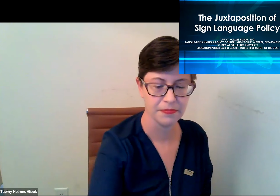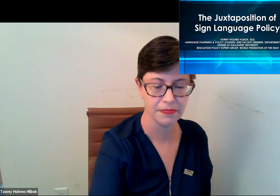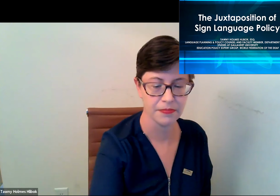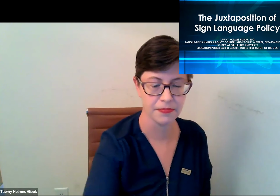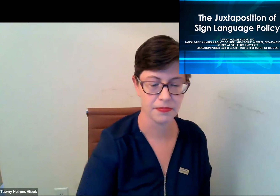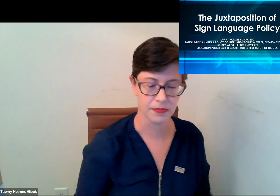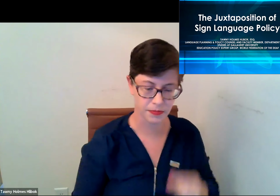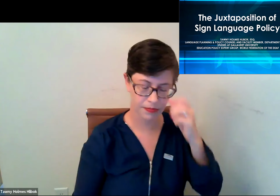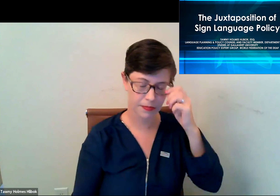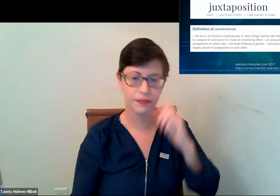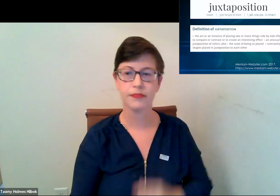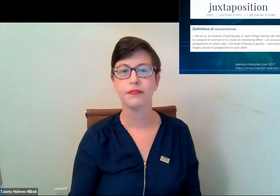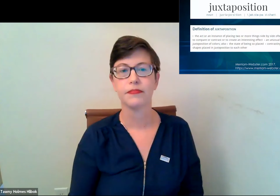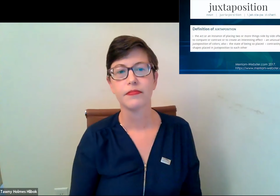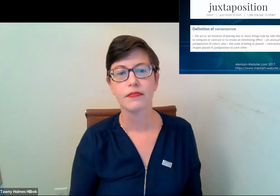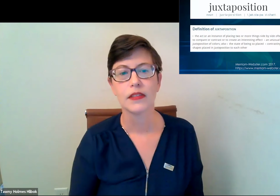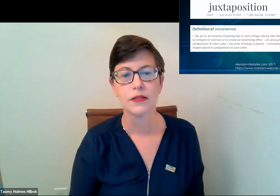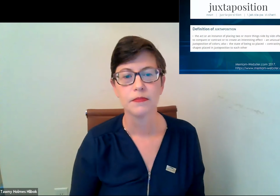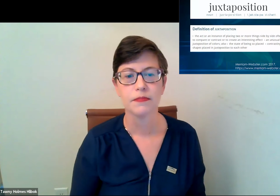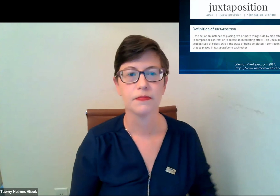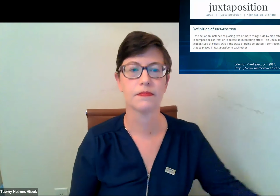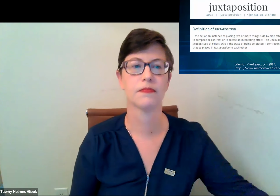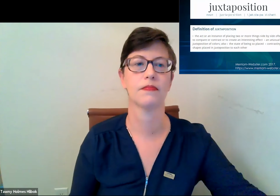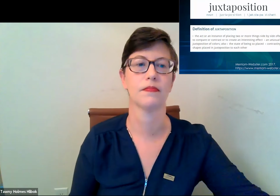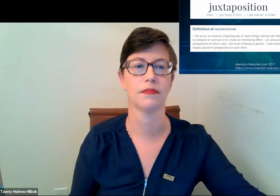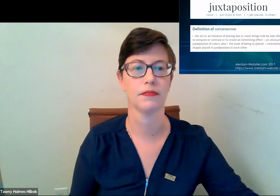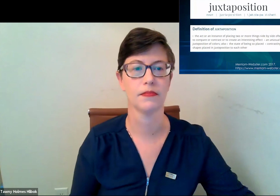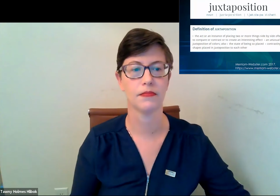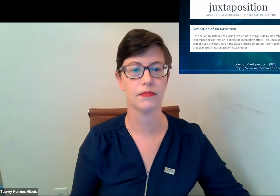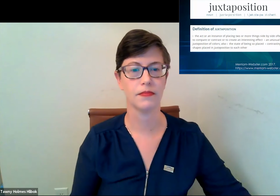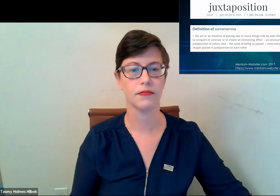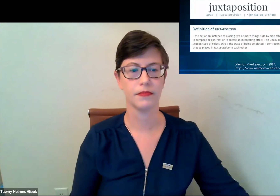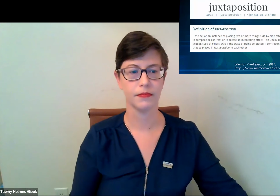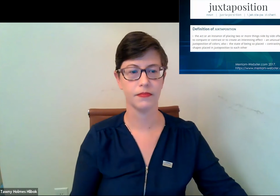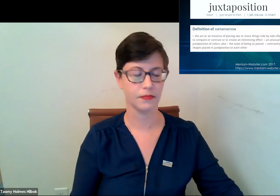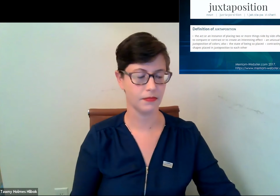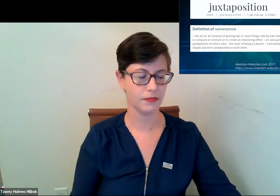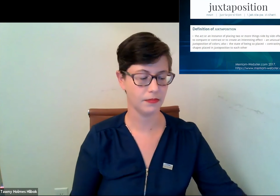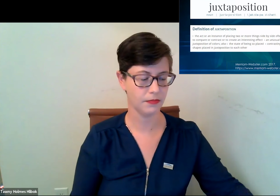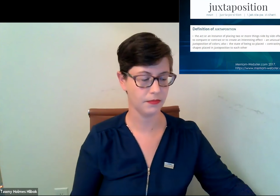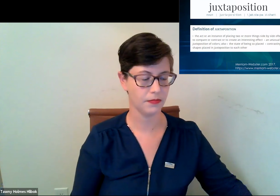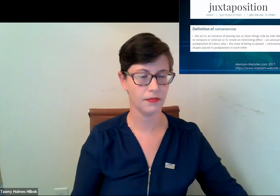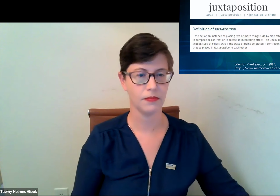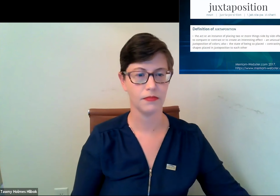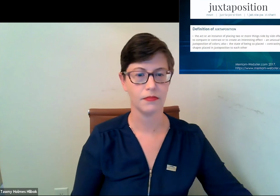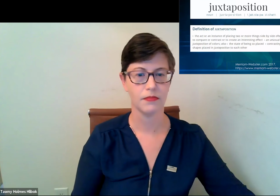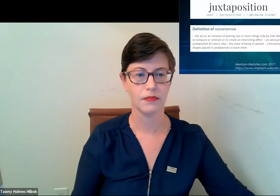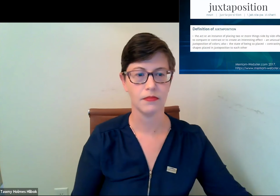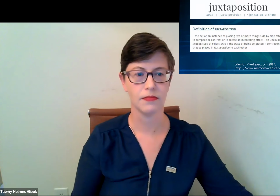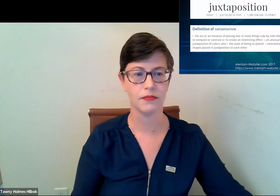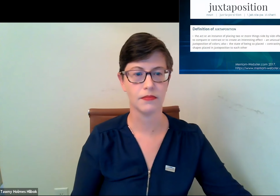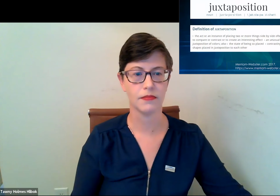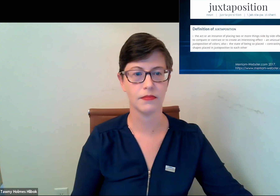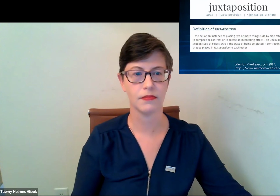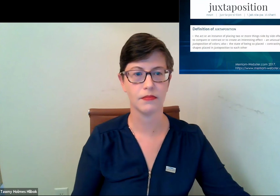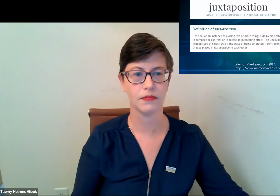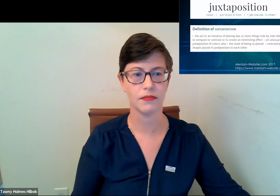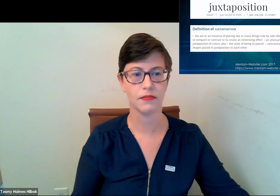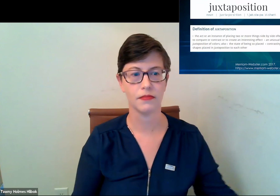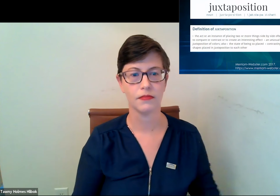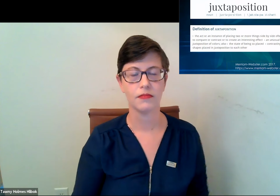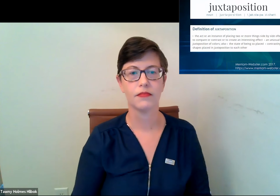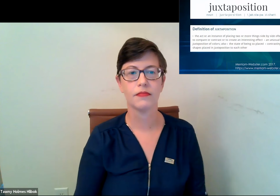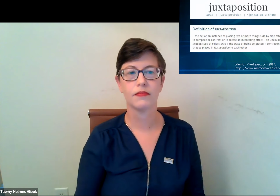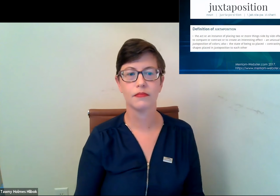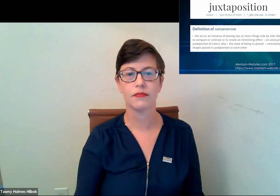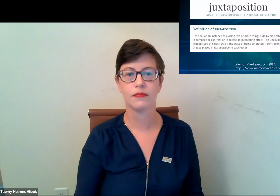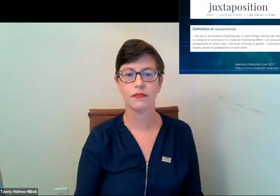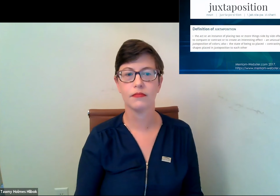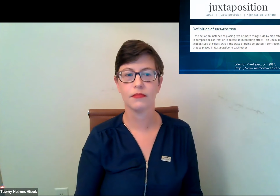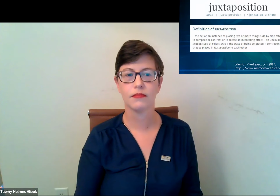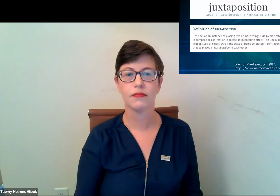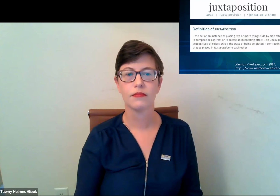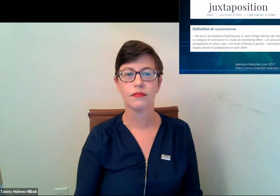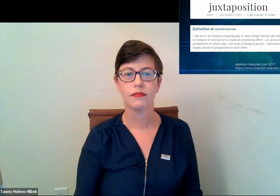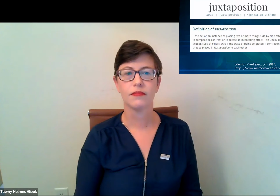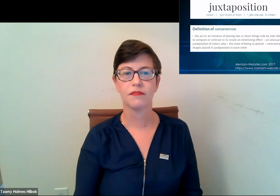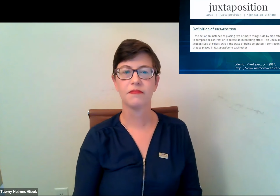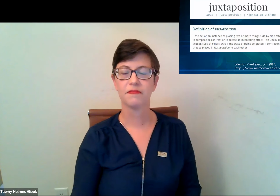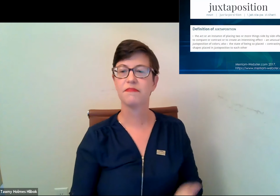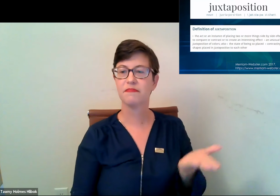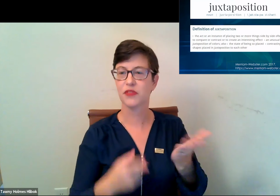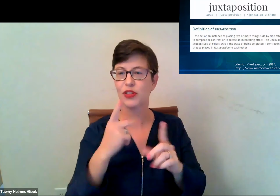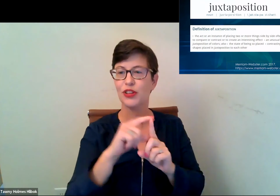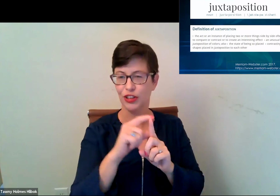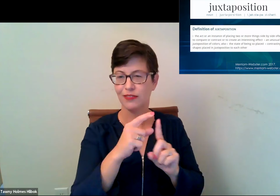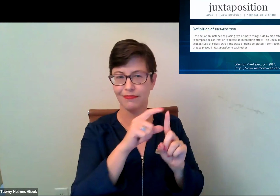let's move on and see how that applies to asl.